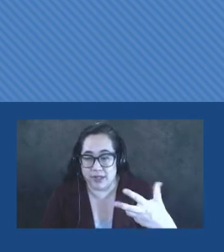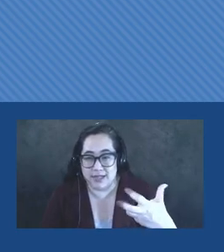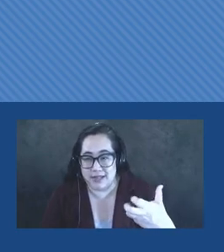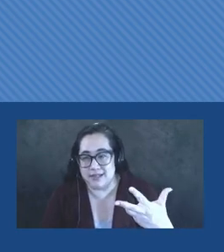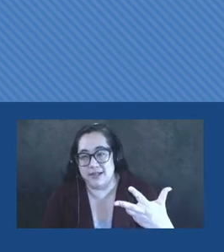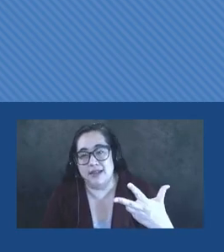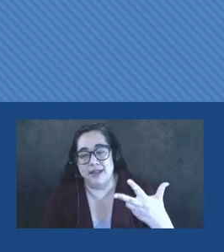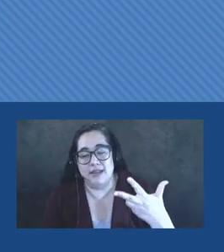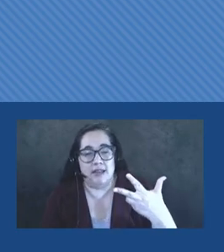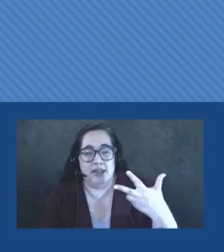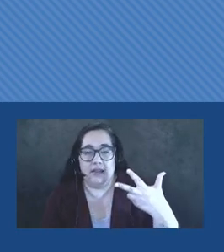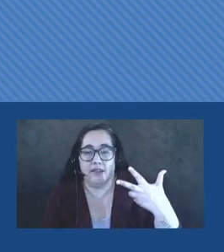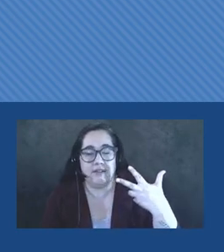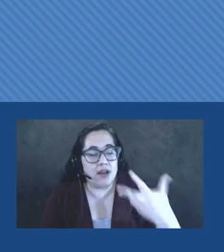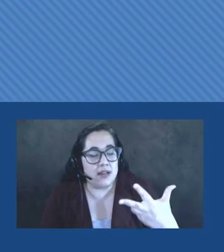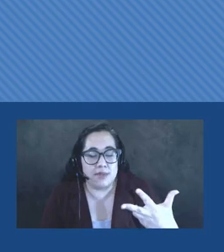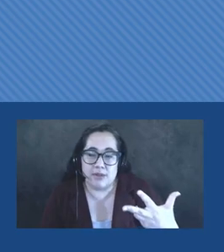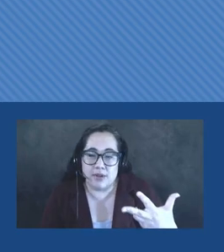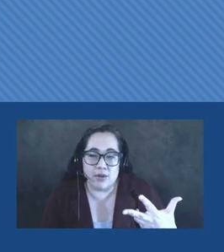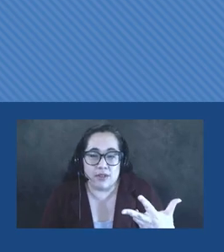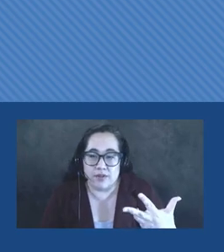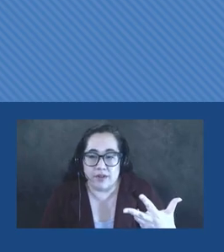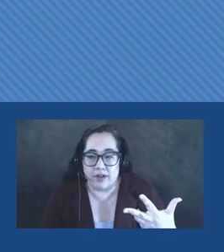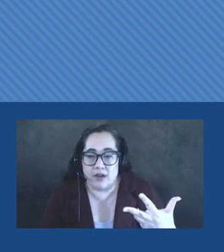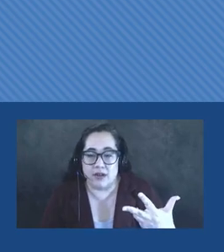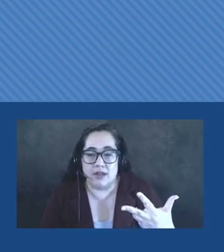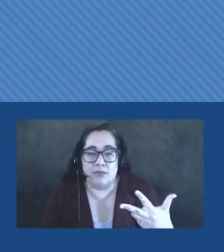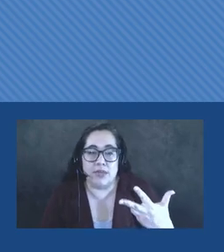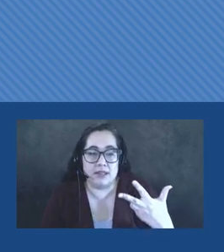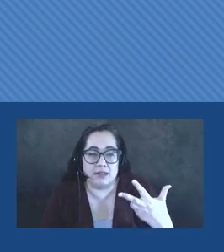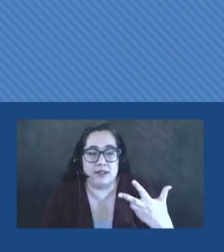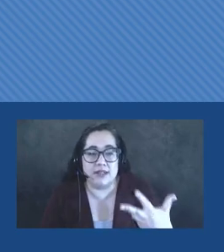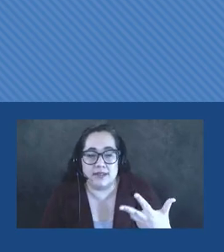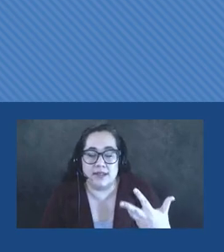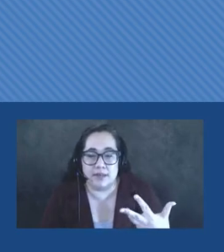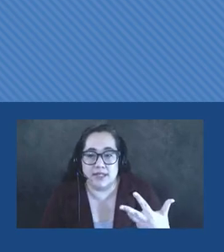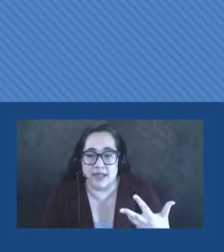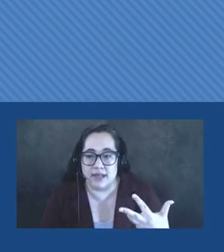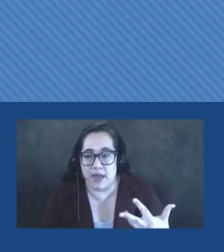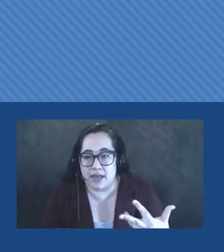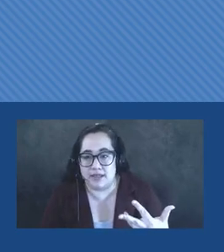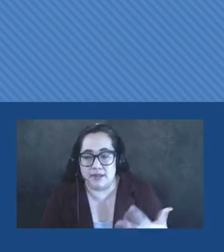about the test. You're not going to be able to hold it for very long because there is a limit to that capacity.